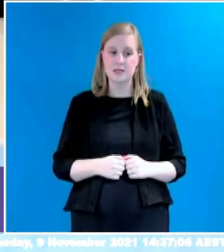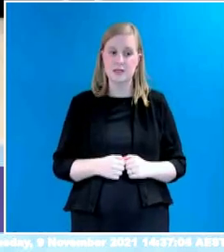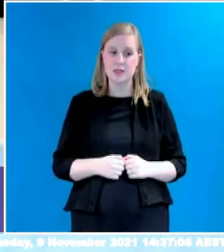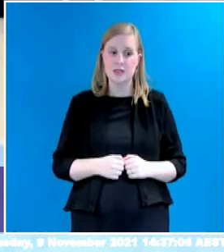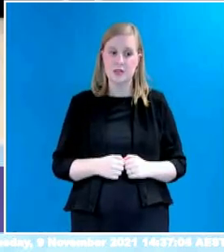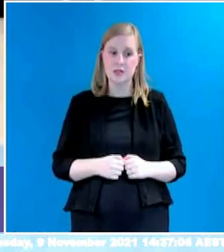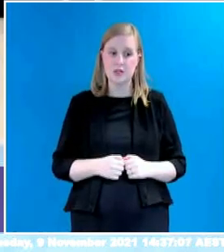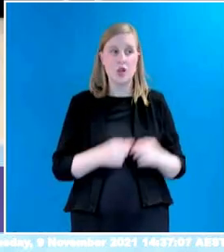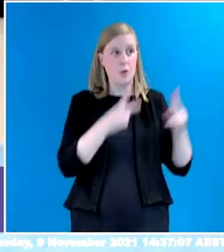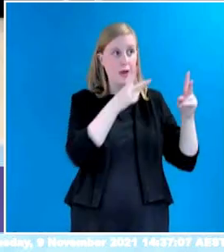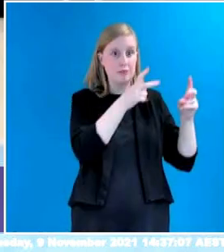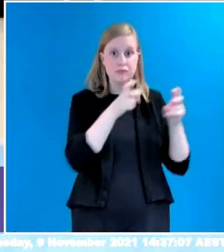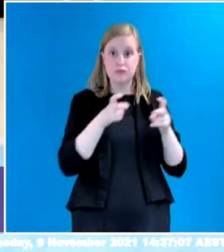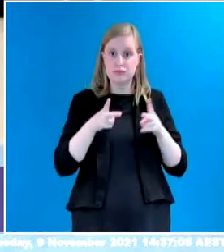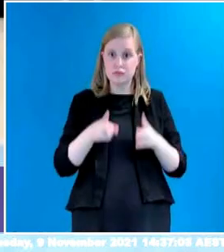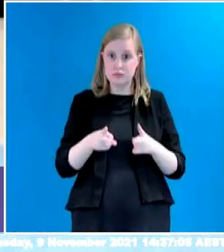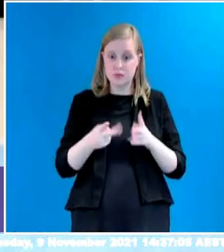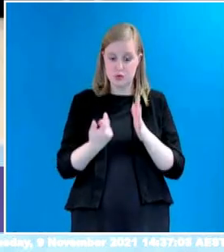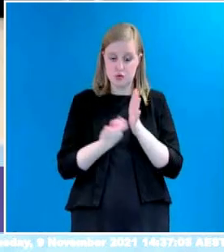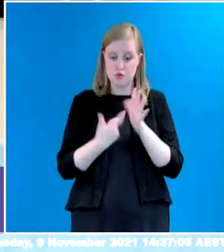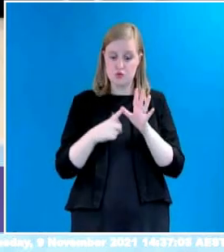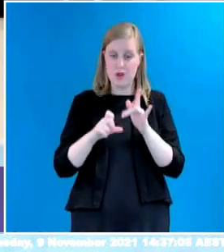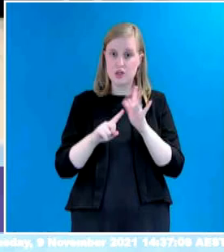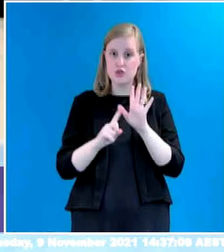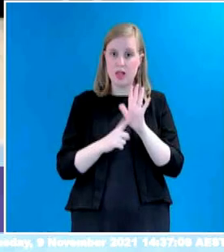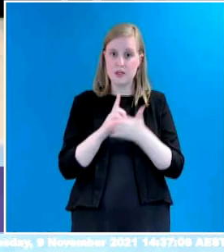Australian legal system, of course we use those words.